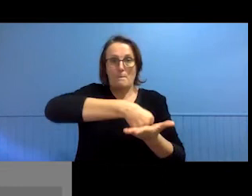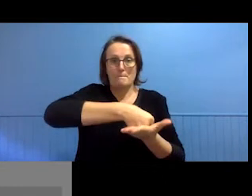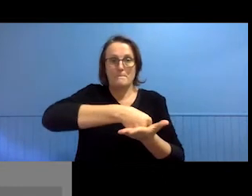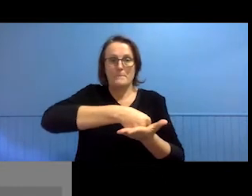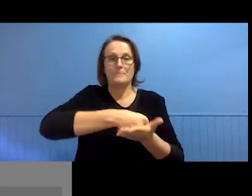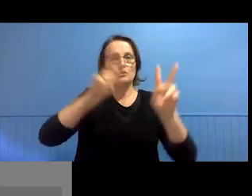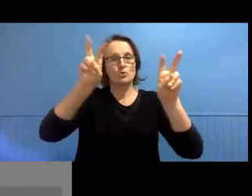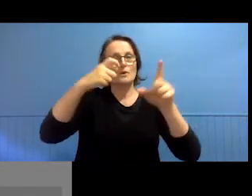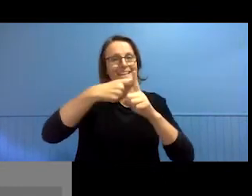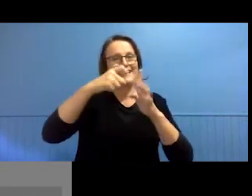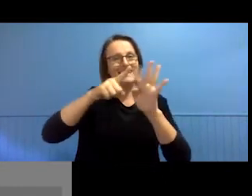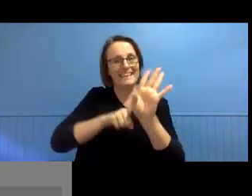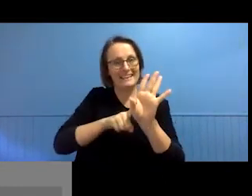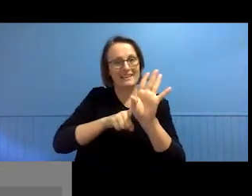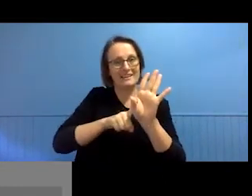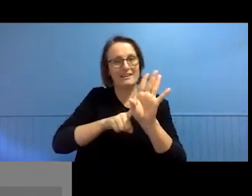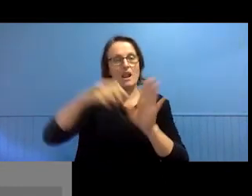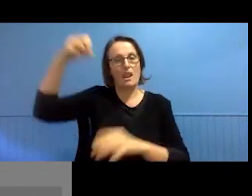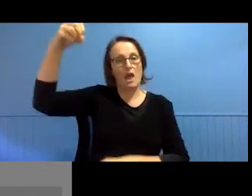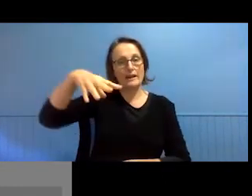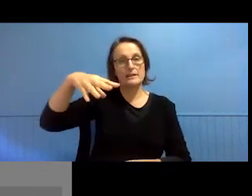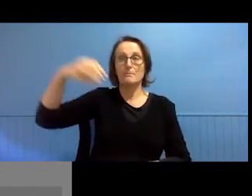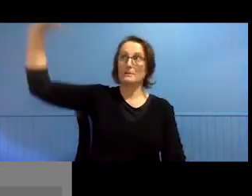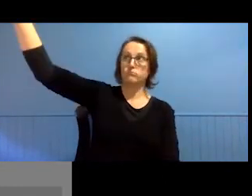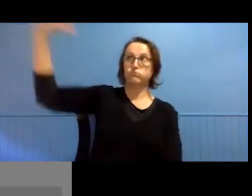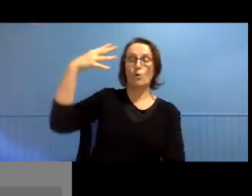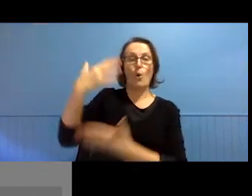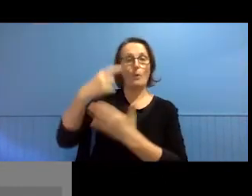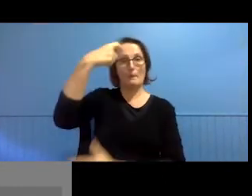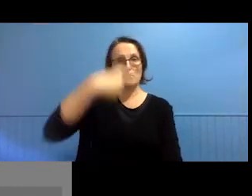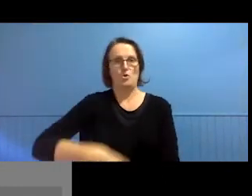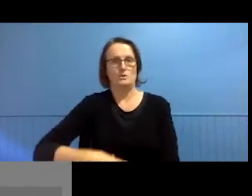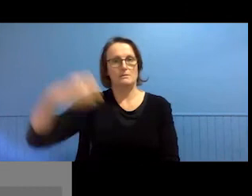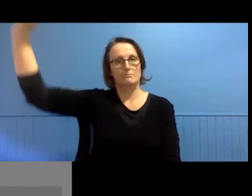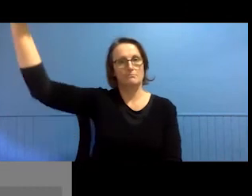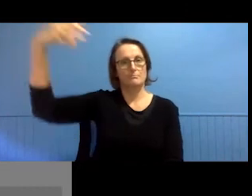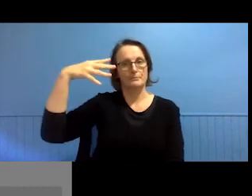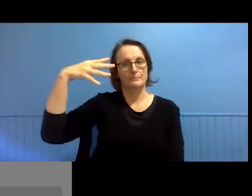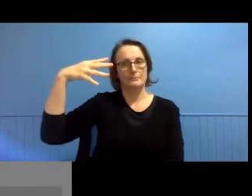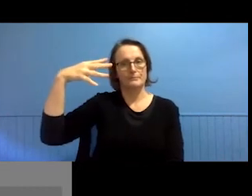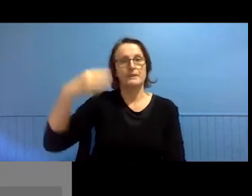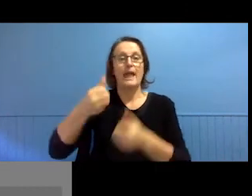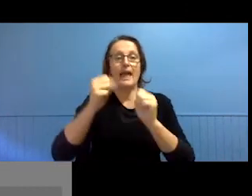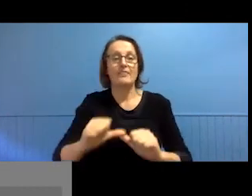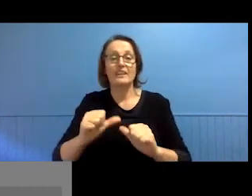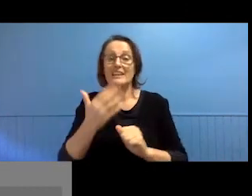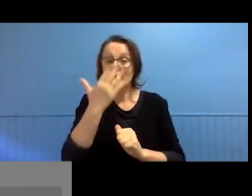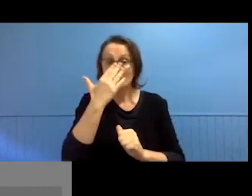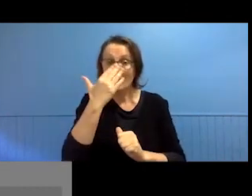key-light. That's pointing on to a person which is our subject. And you can see there's also a camera in front of them and the key-light is